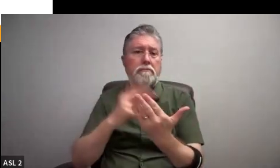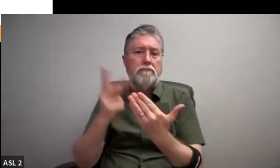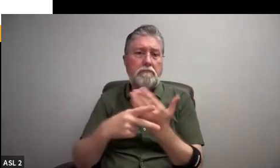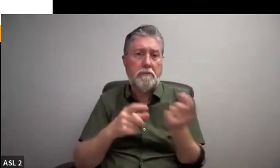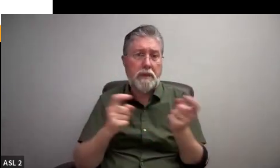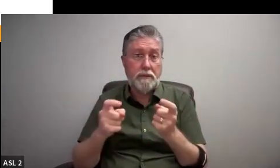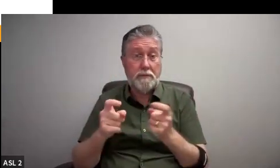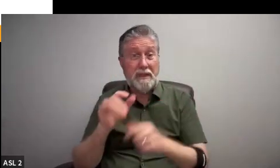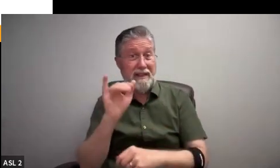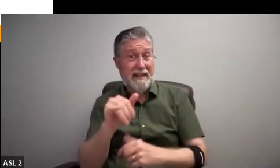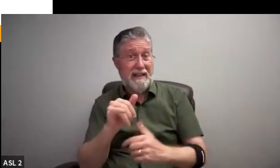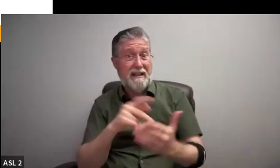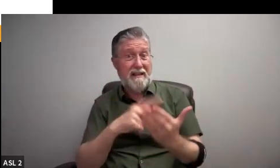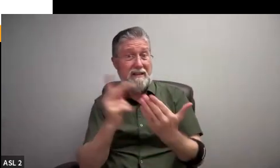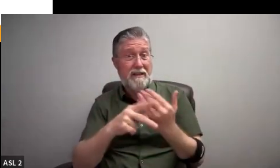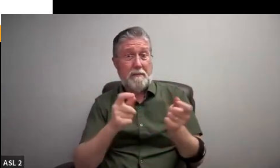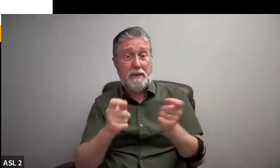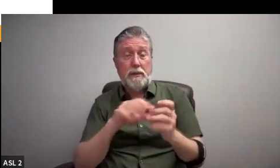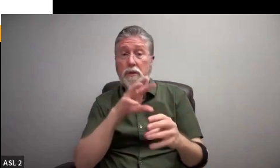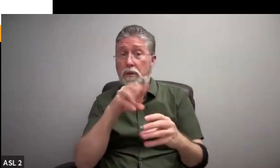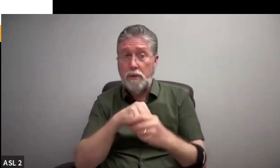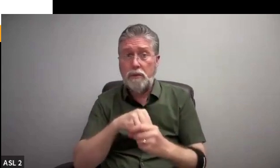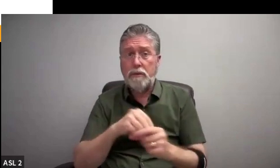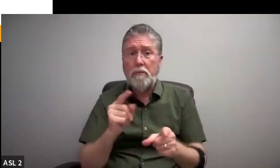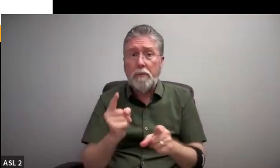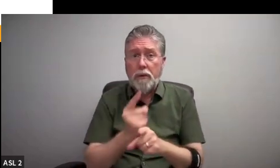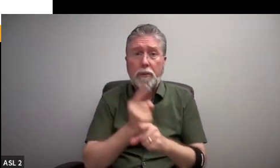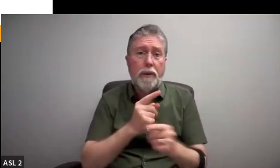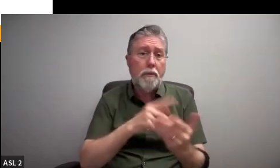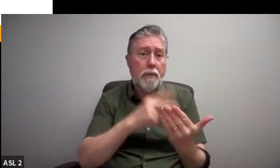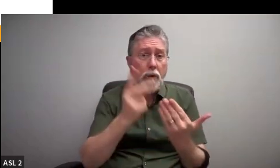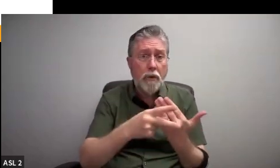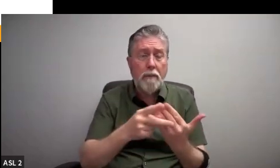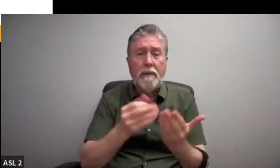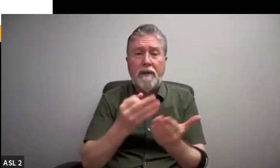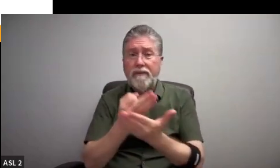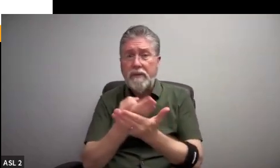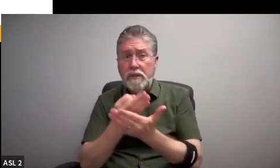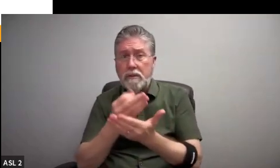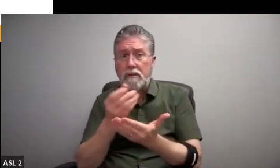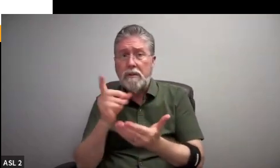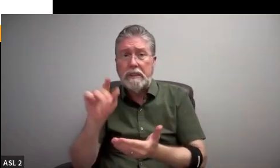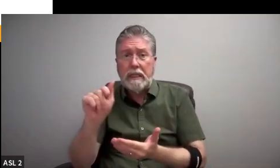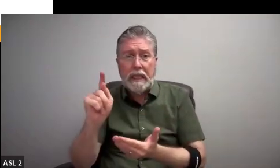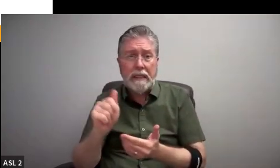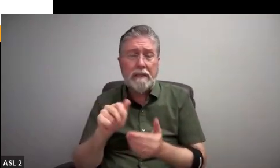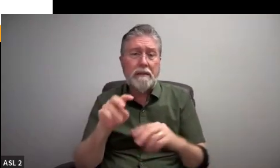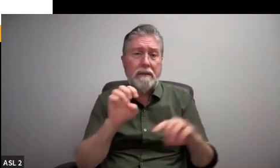program management includes having appropriate program, fiscal data, evaluation, training,